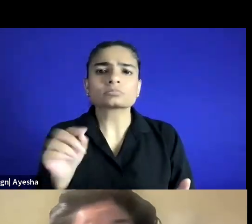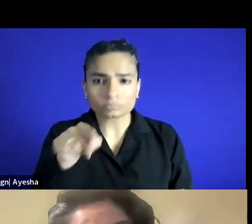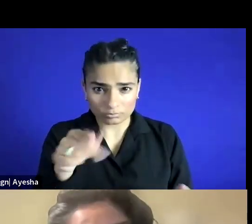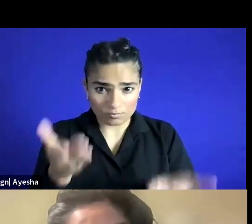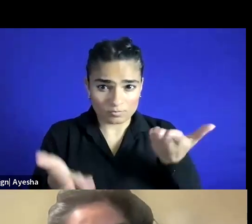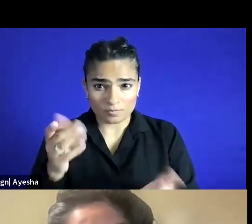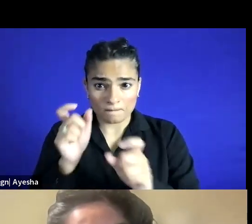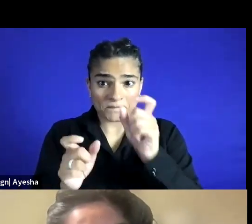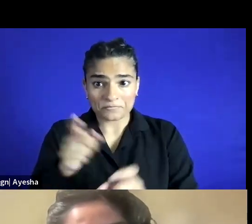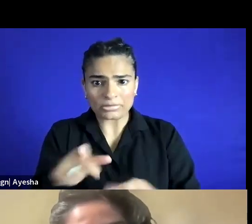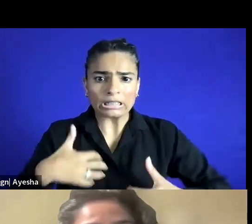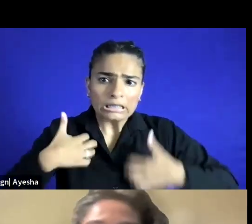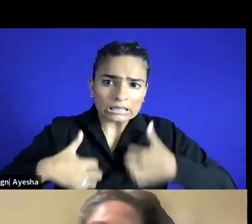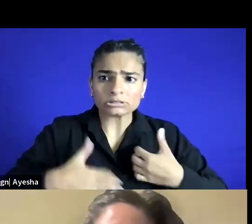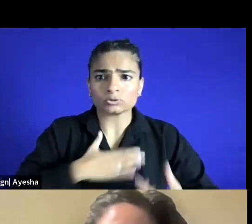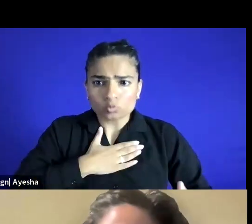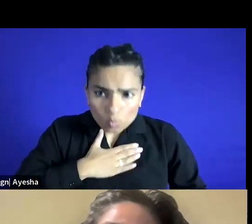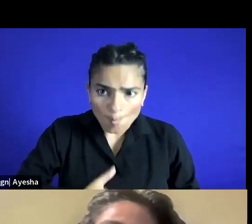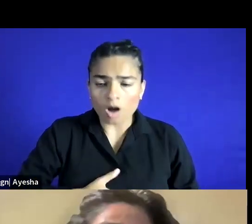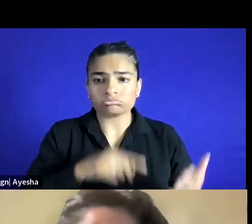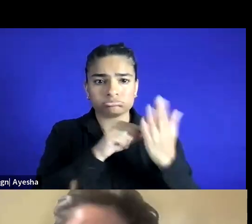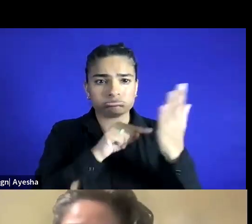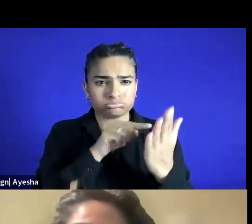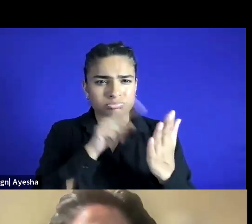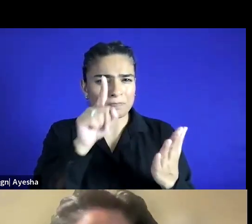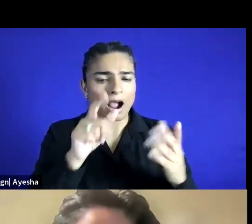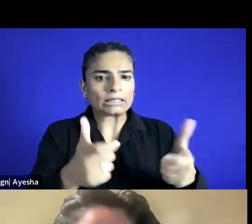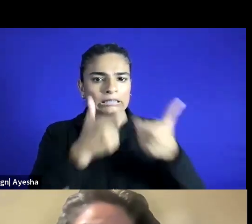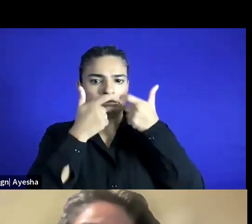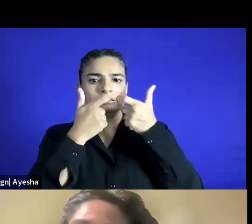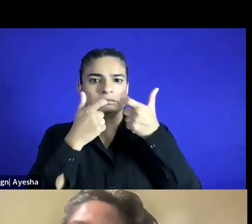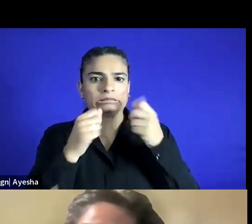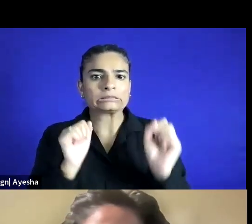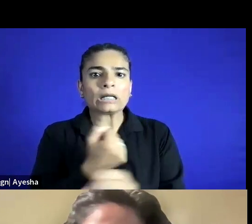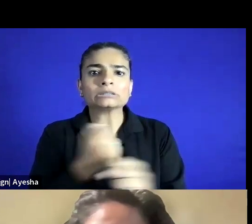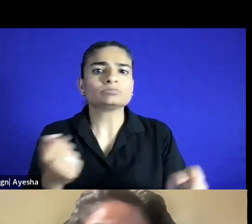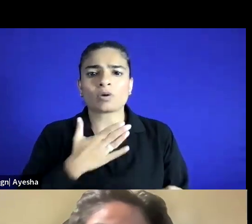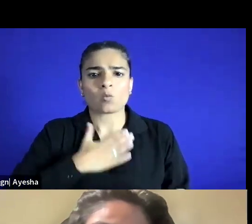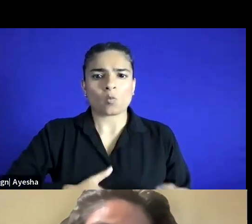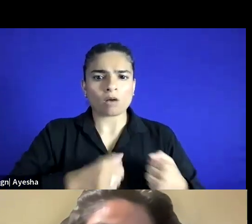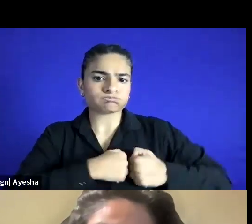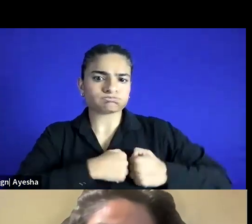but have security issues, like they don't want to rebuild their face or their identity, what suggestions would you give them?